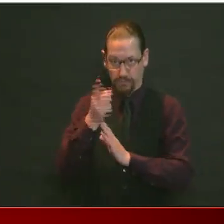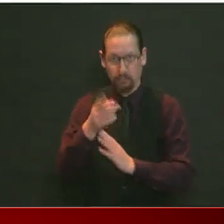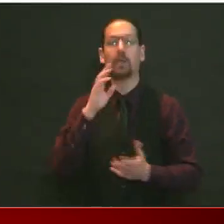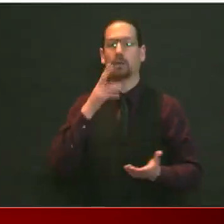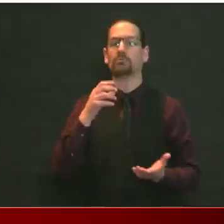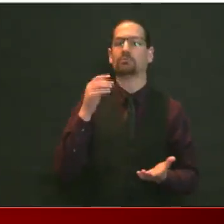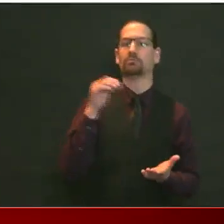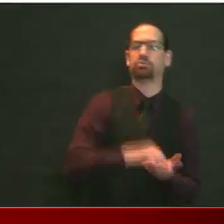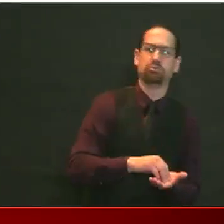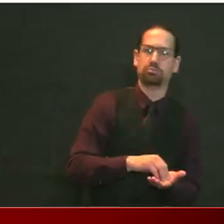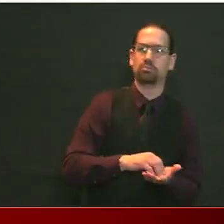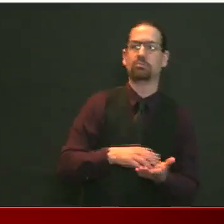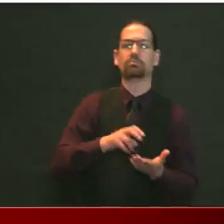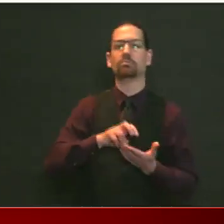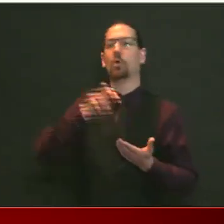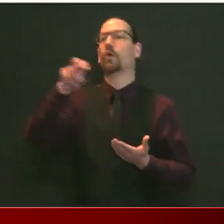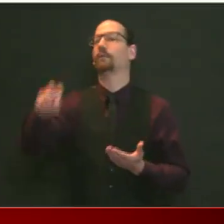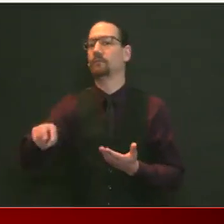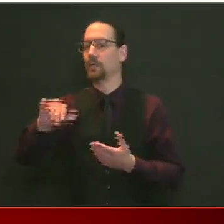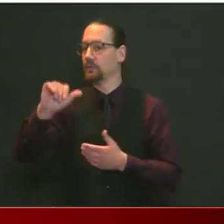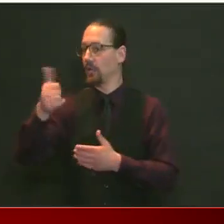SO AT THE END. DAY, YOU LOOK AT YOUR LOCATION